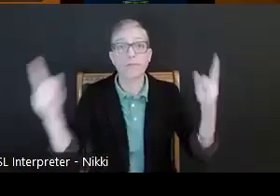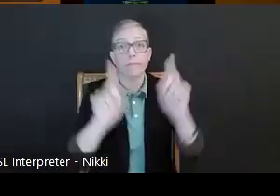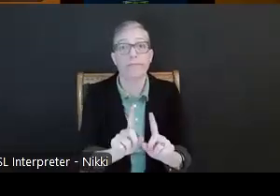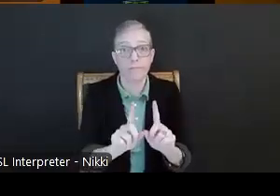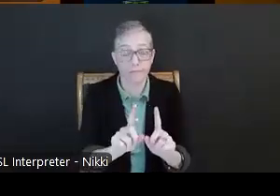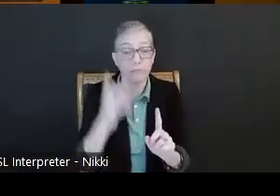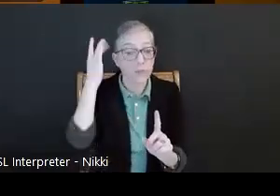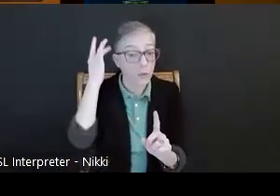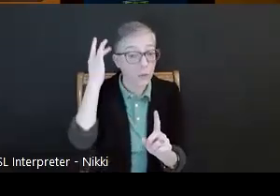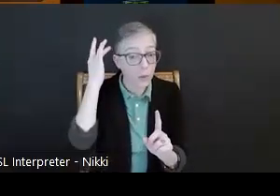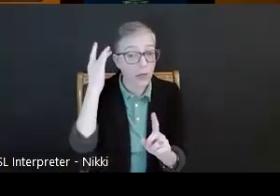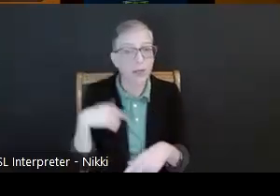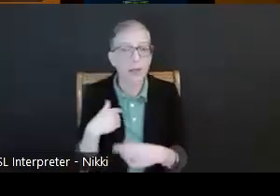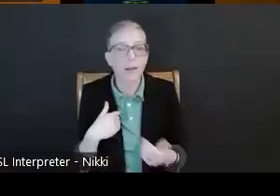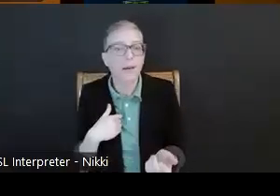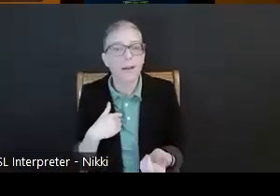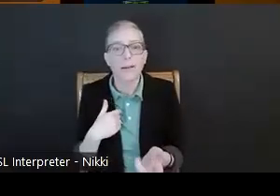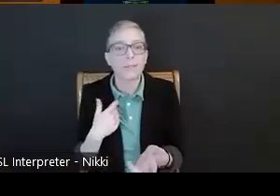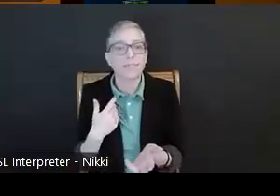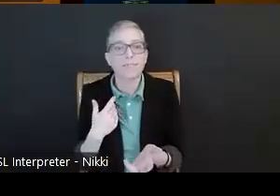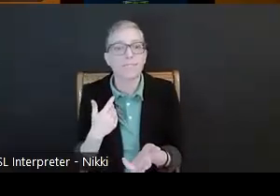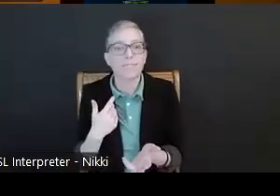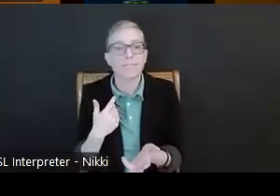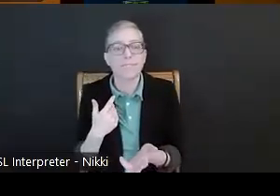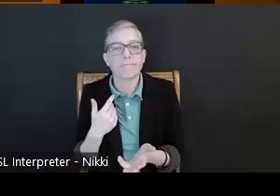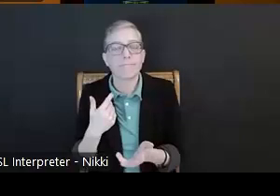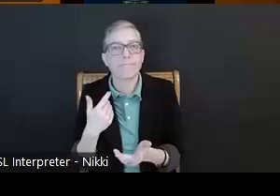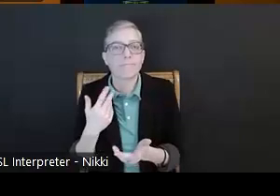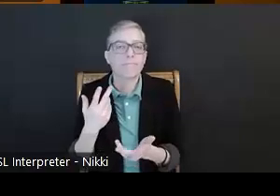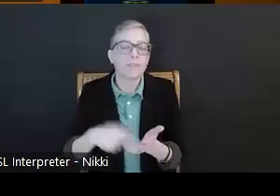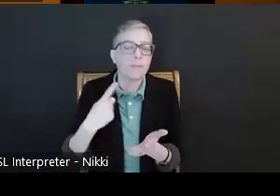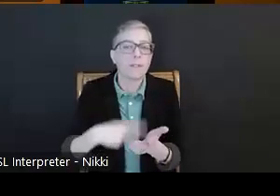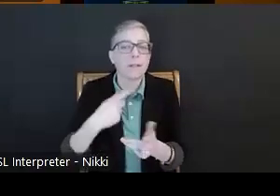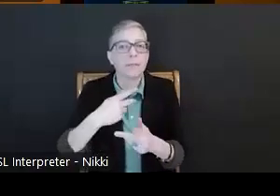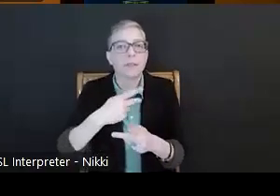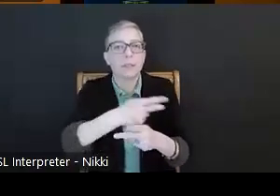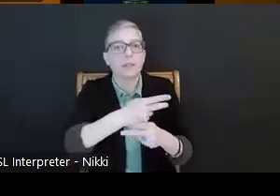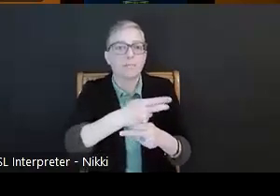day um so it does give a little bit of a of an opportunity to um still meet those needs